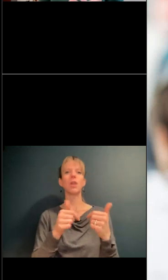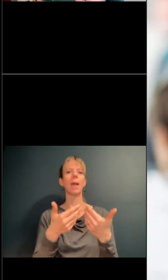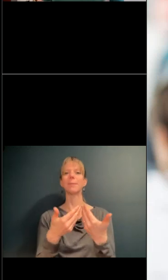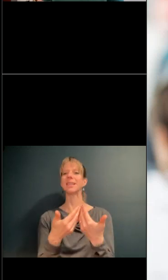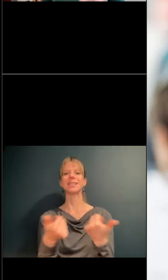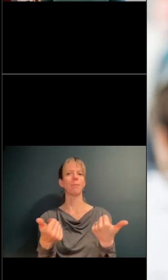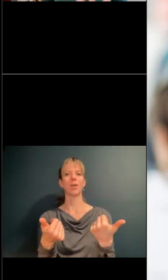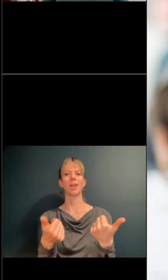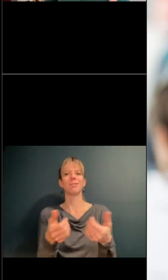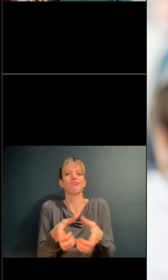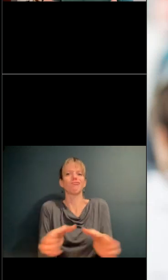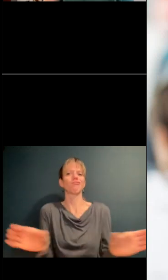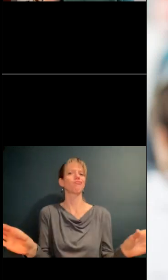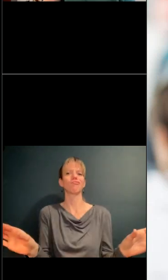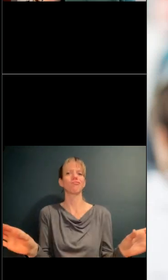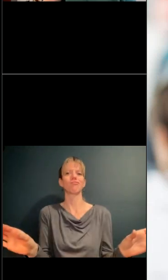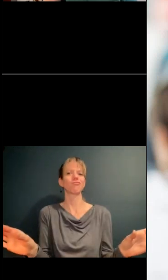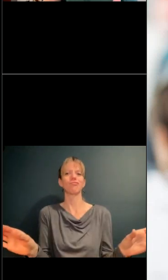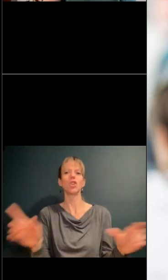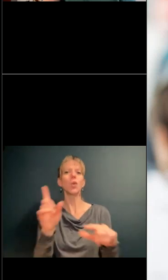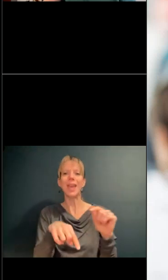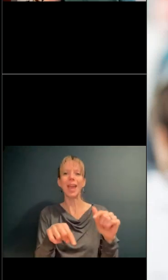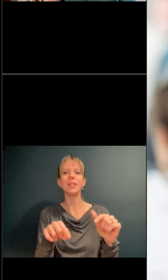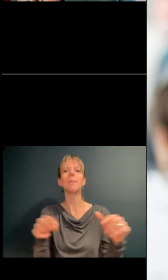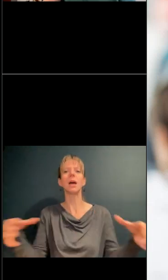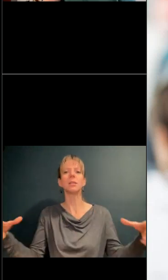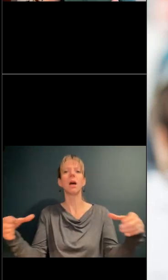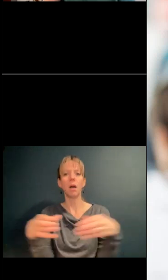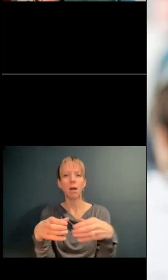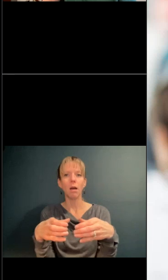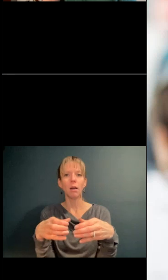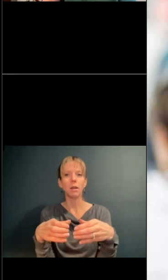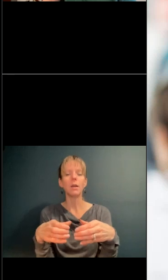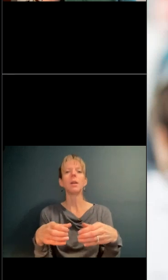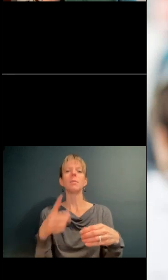because we are just limiting the opportunities people have to meet one another and develop